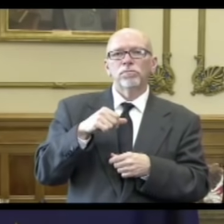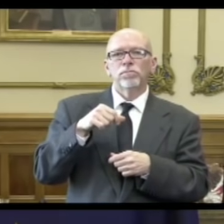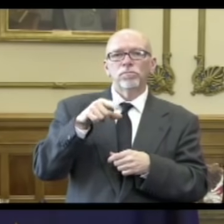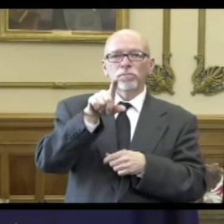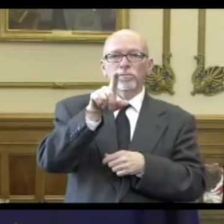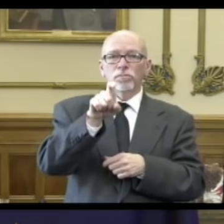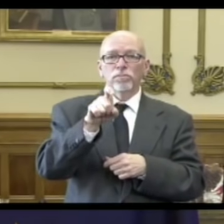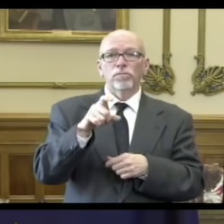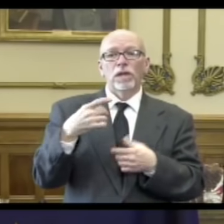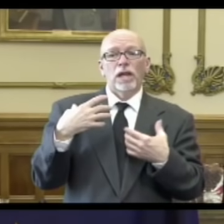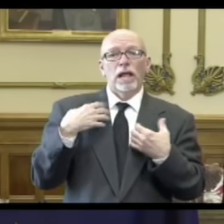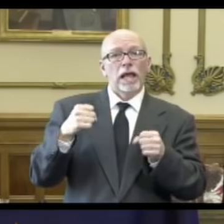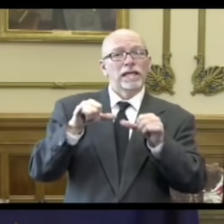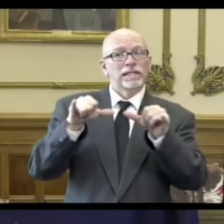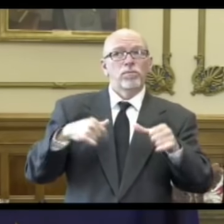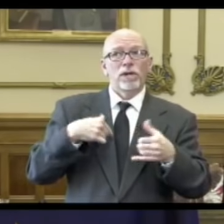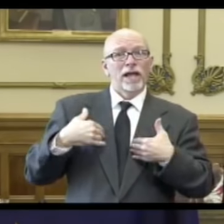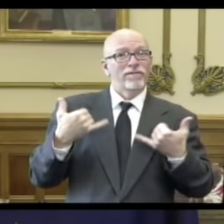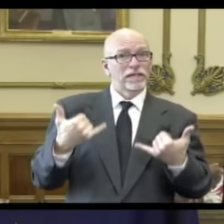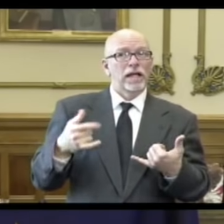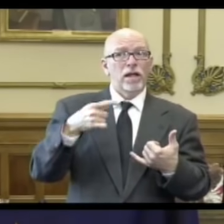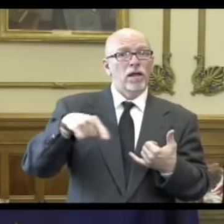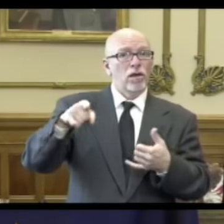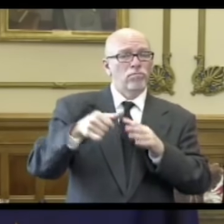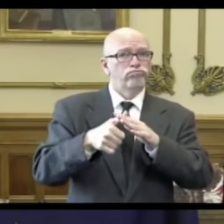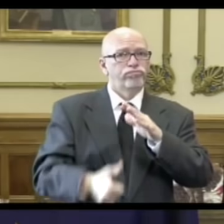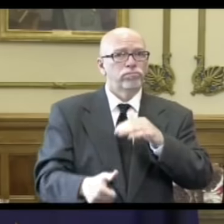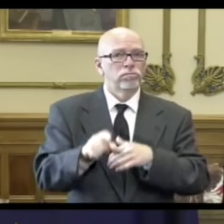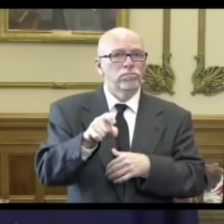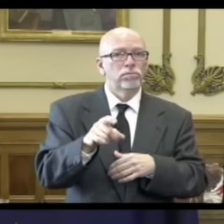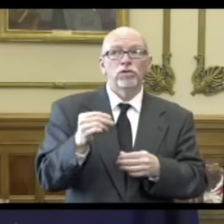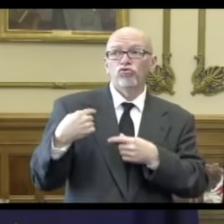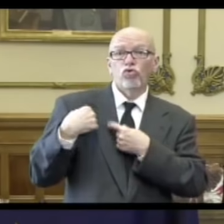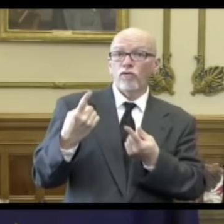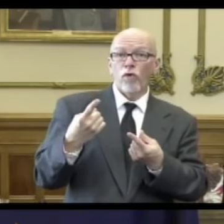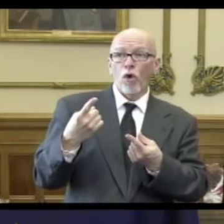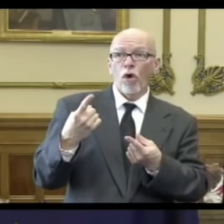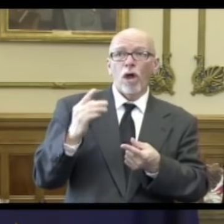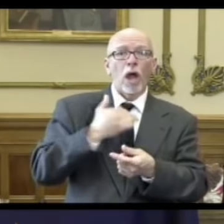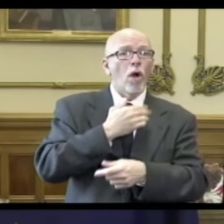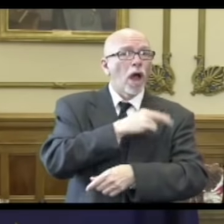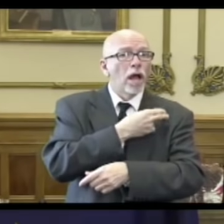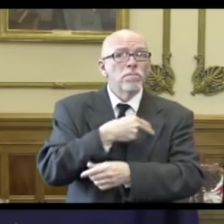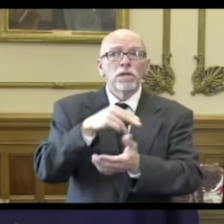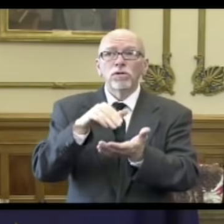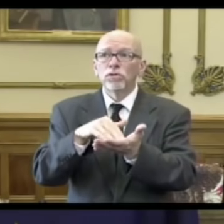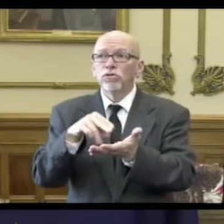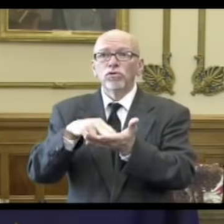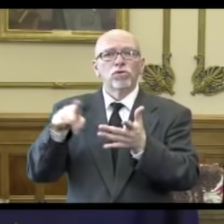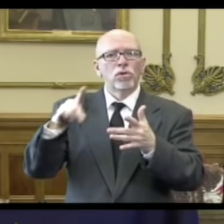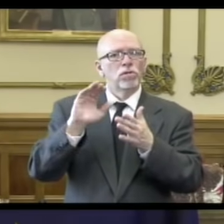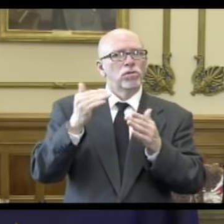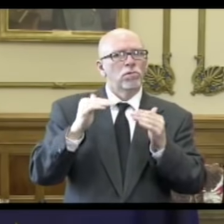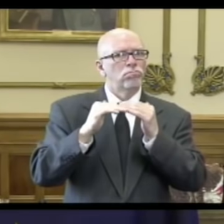CONTINUES TO SPREAD. MINE OR STORE IS FOCUSED ON IS OR IS NOT THE HEALTH CARE SYSTEM